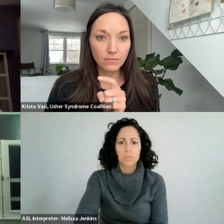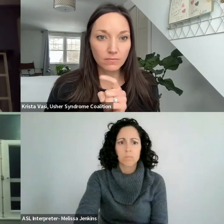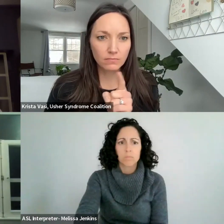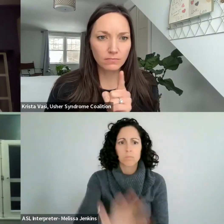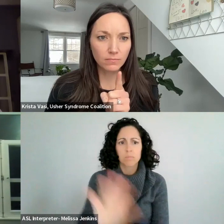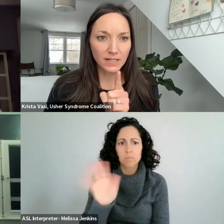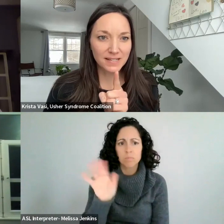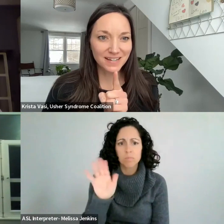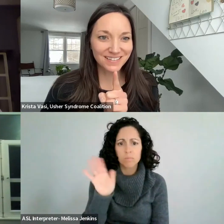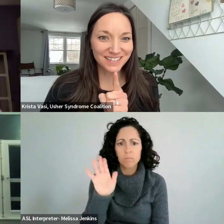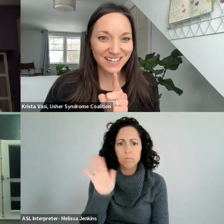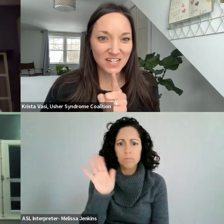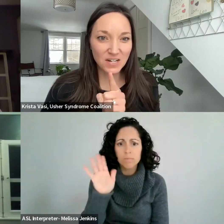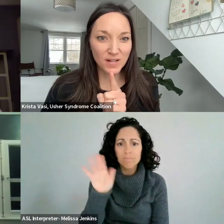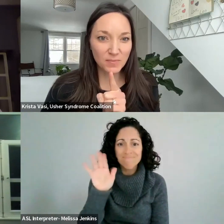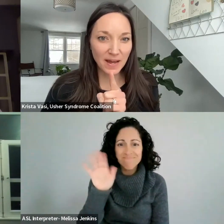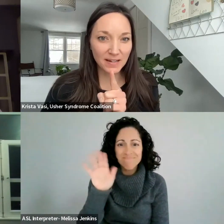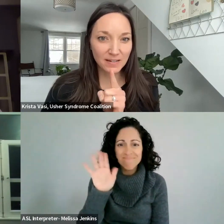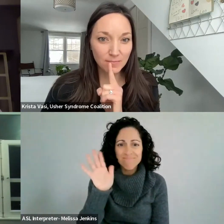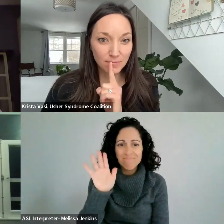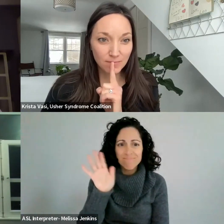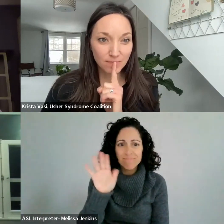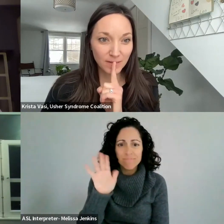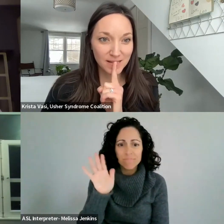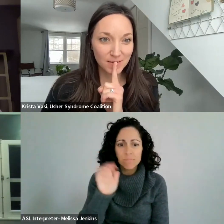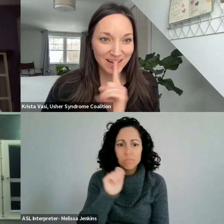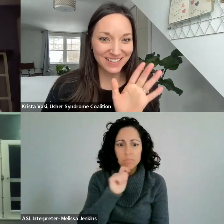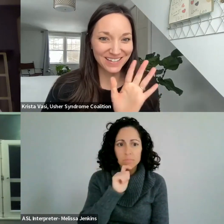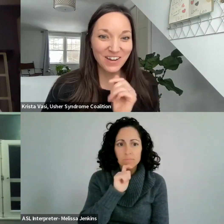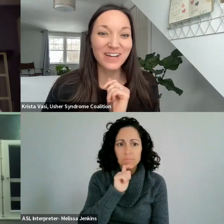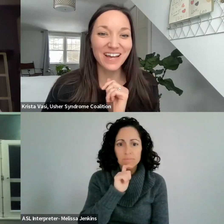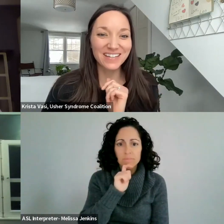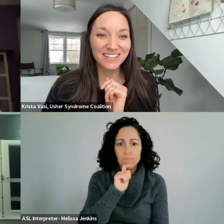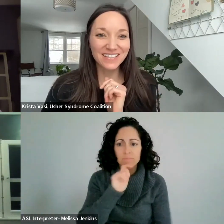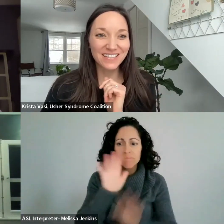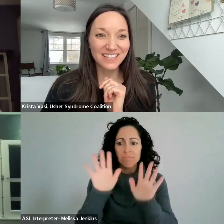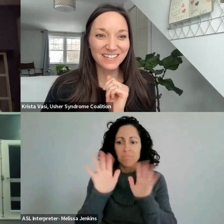Melissa, Melissa's taking over. OK.